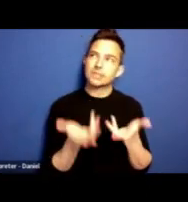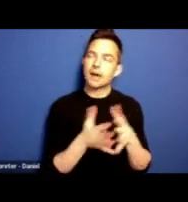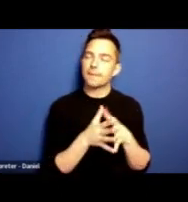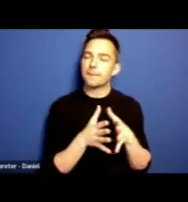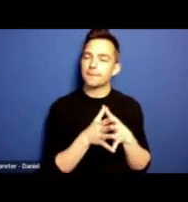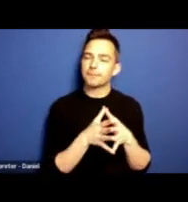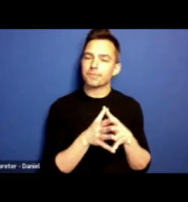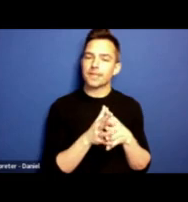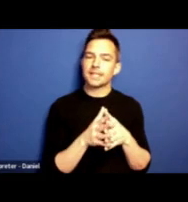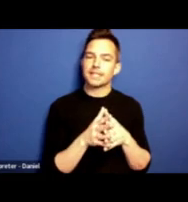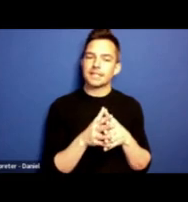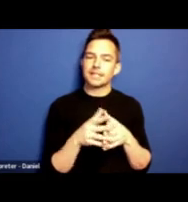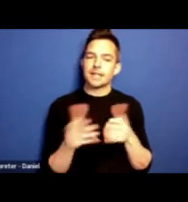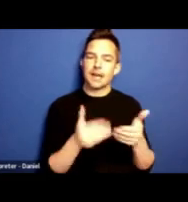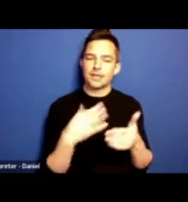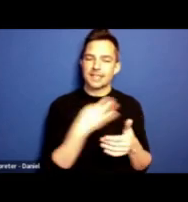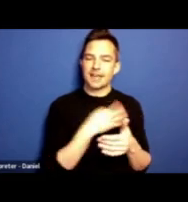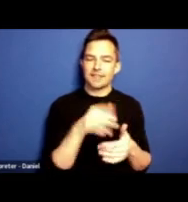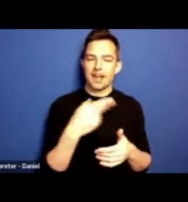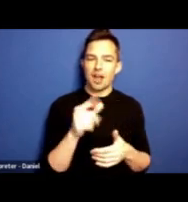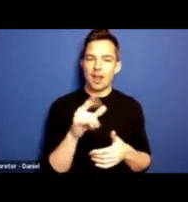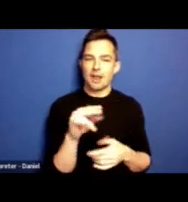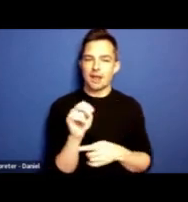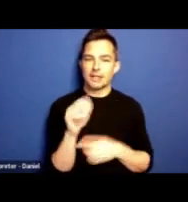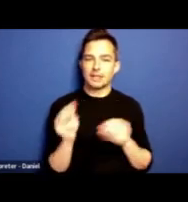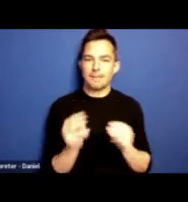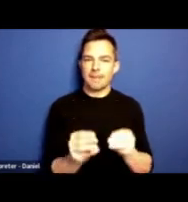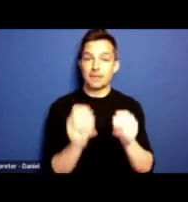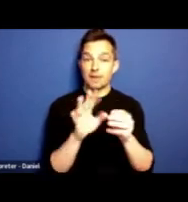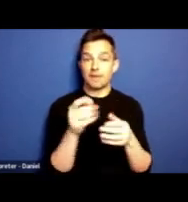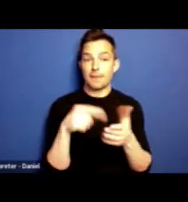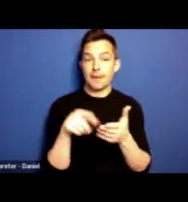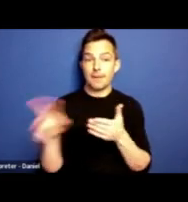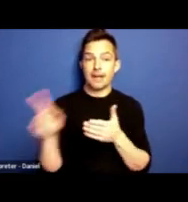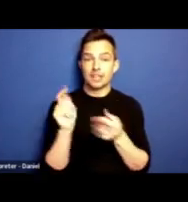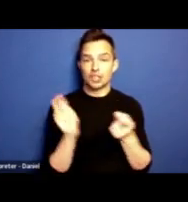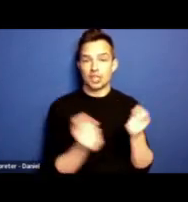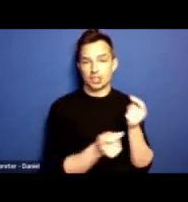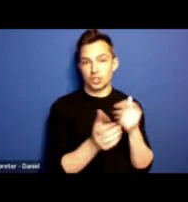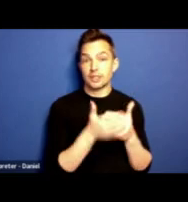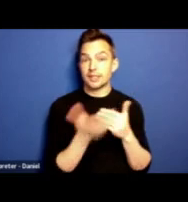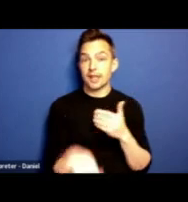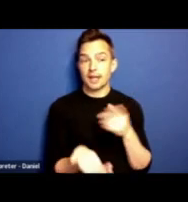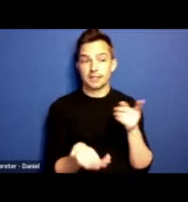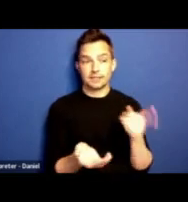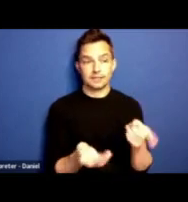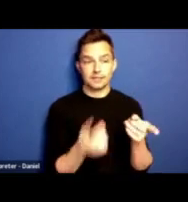staffing the hotline, the method of reimbursement changed. And next. And one of the things that